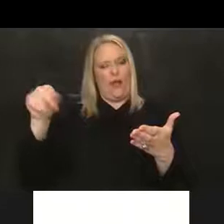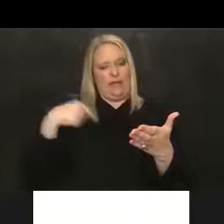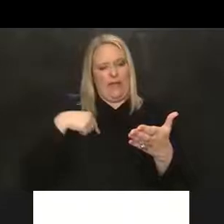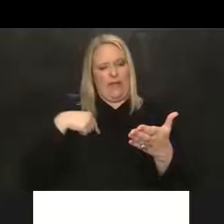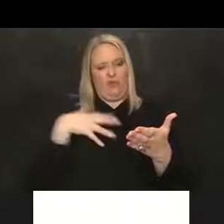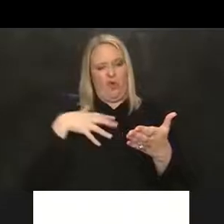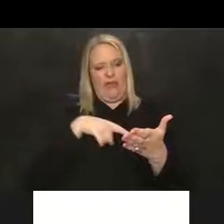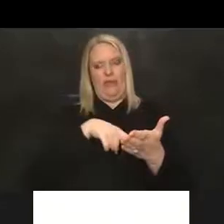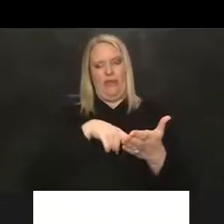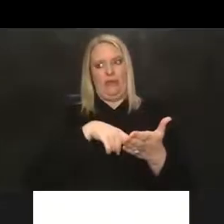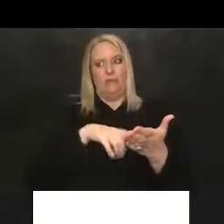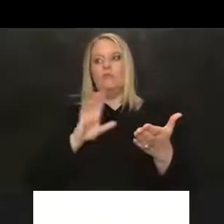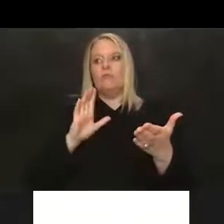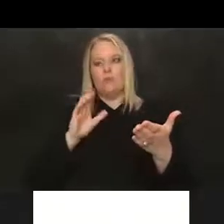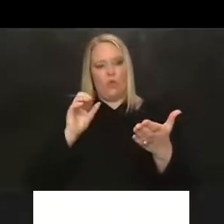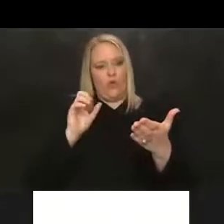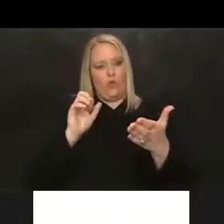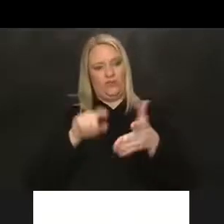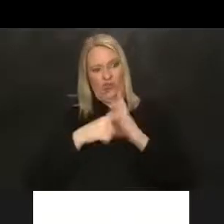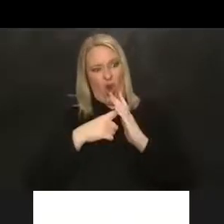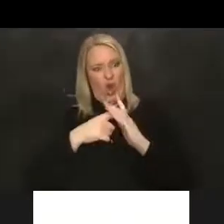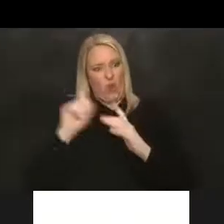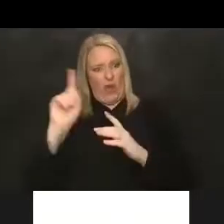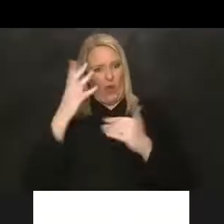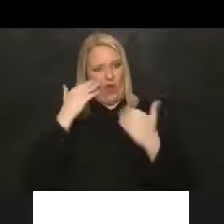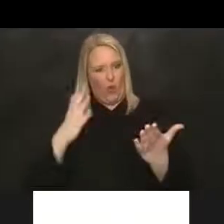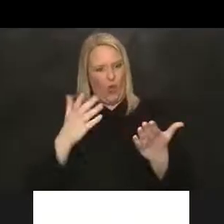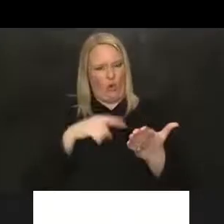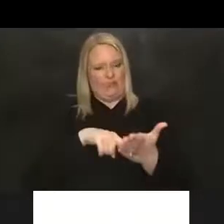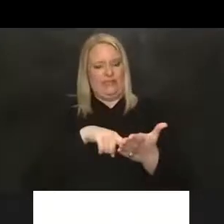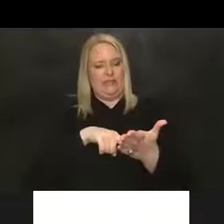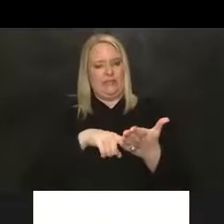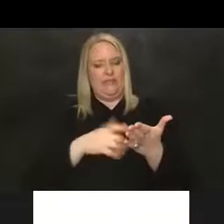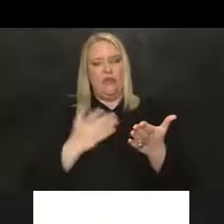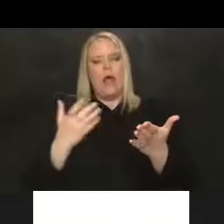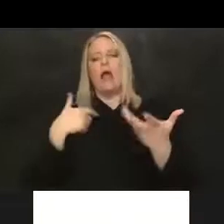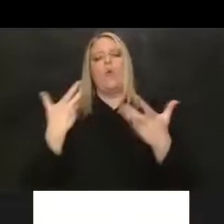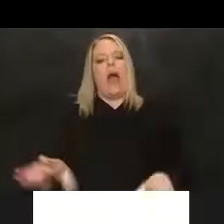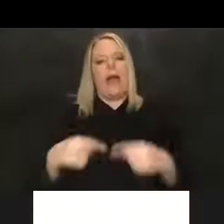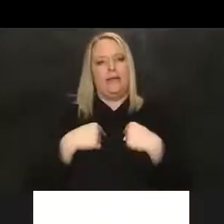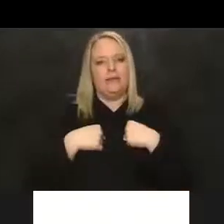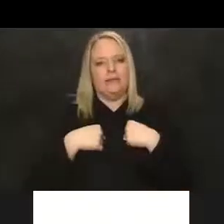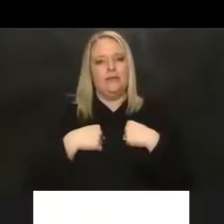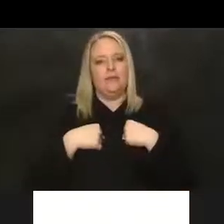I didn't know how to start, or where to begin, or, you know, "this is you know in a artistic